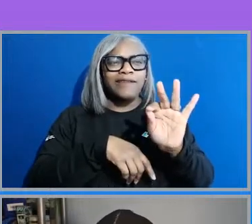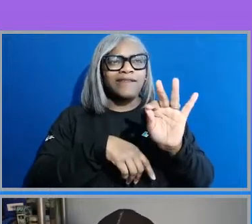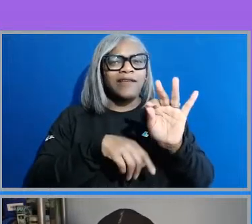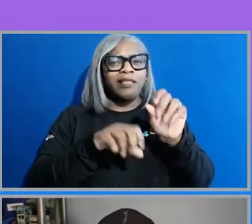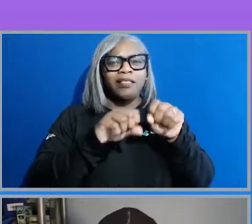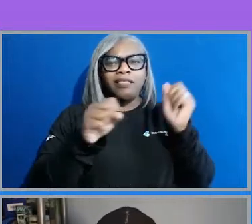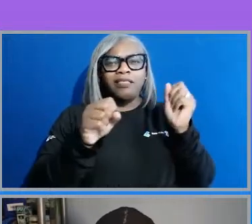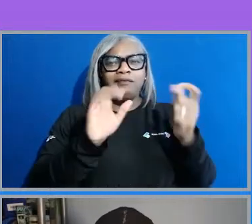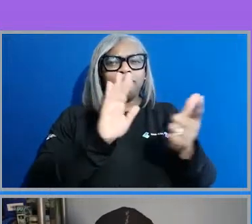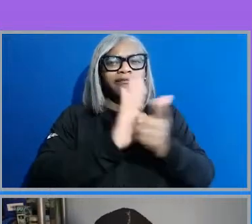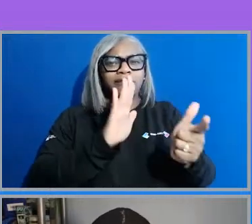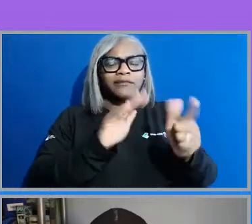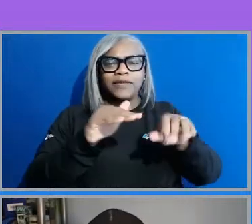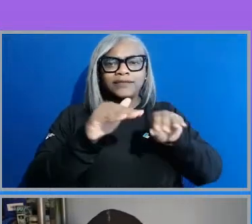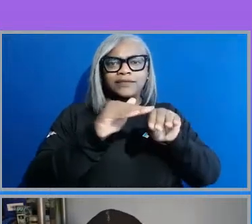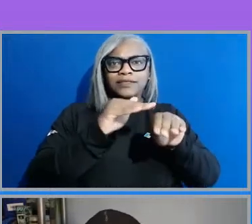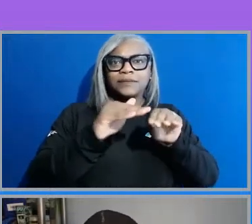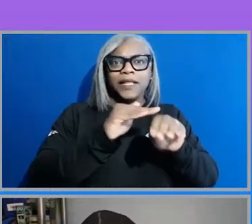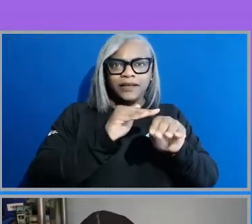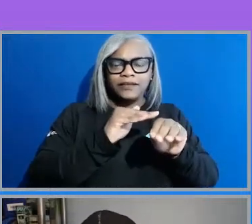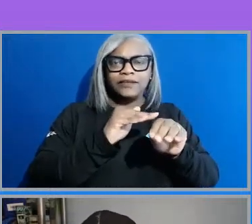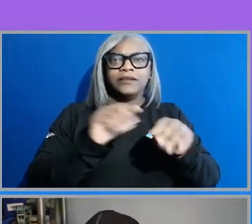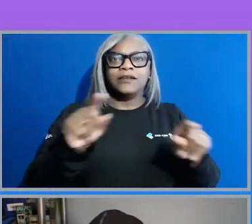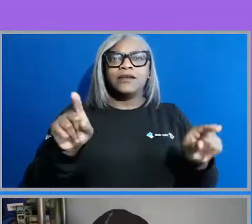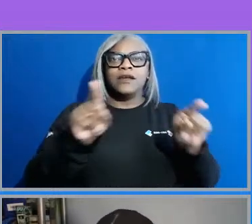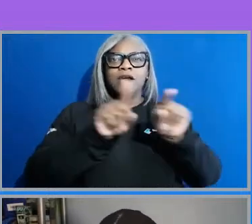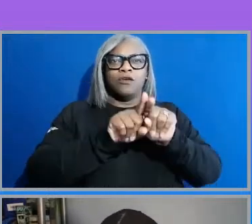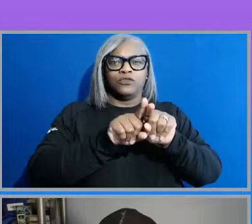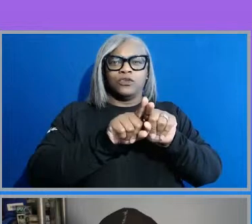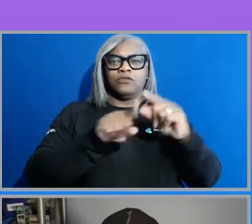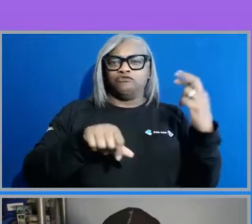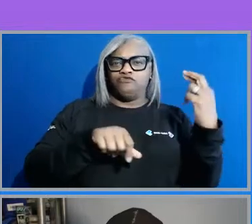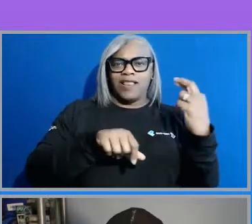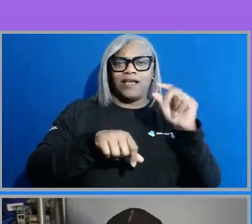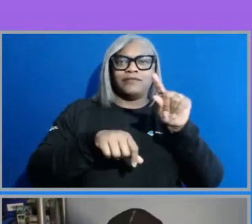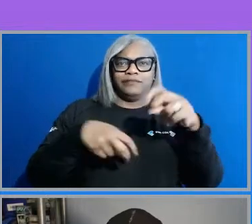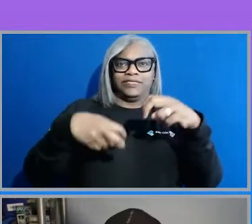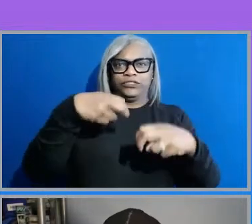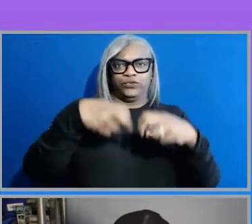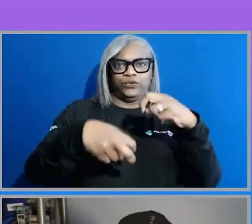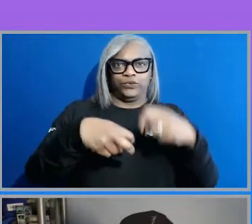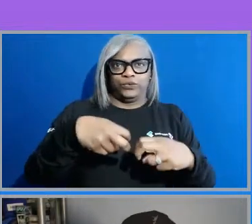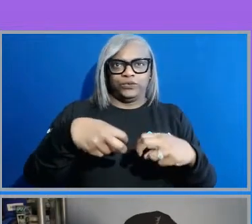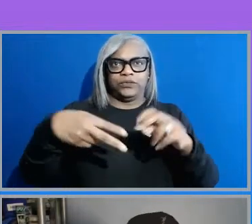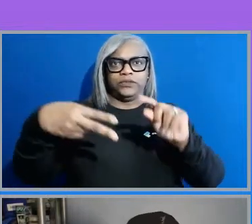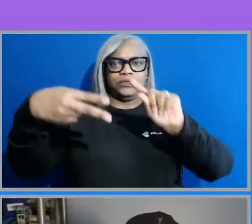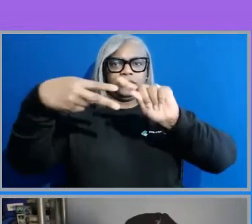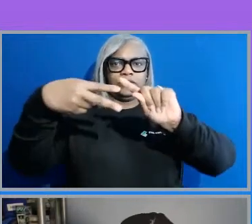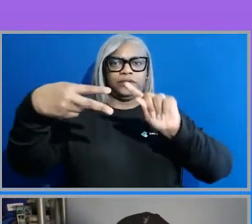violations, proper accessibility issues. In this case, it's determined that they are issues. And so they've written up the